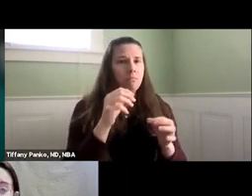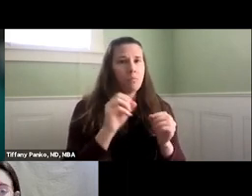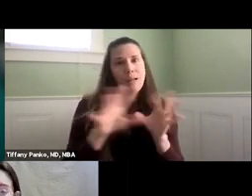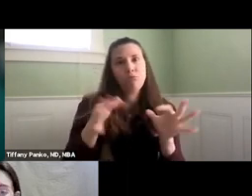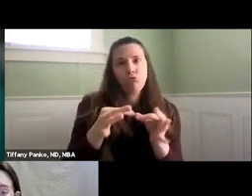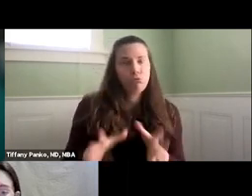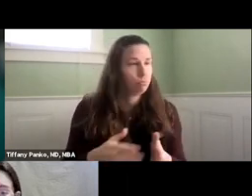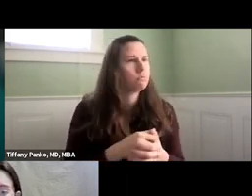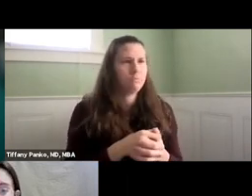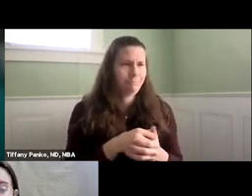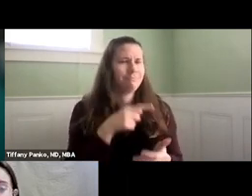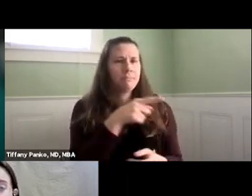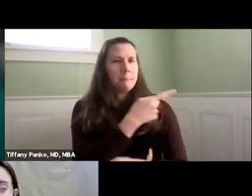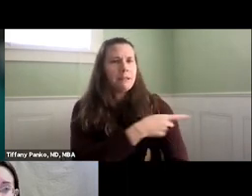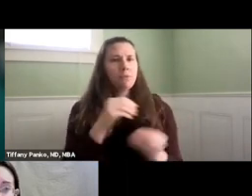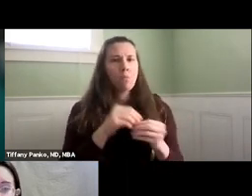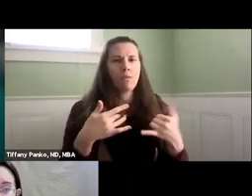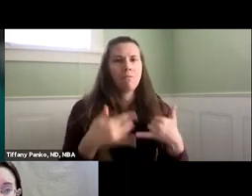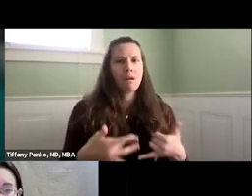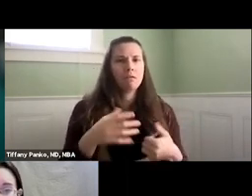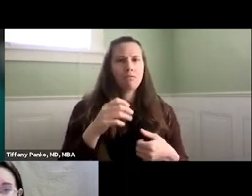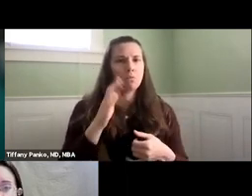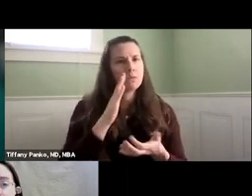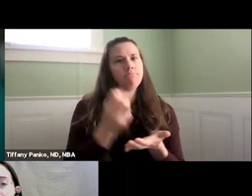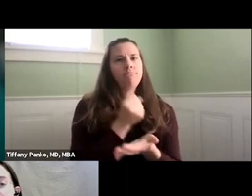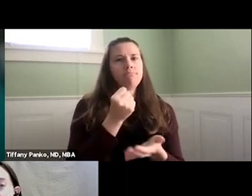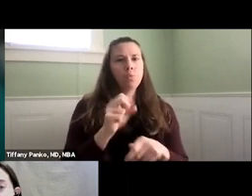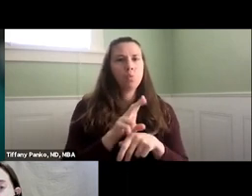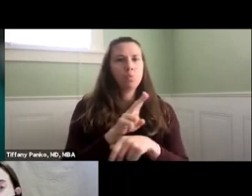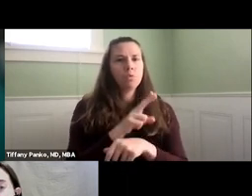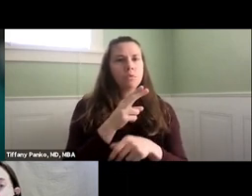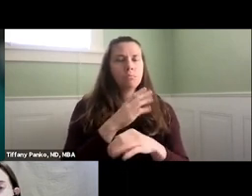for language concordance if both the patient and provider use ASL than the patient is more